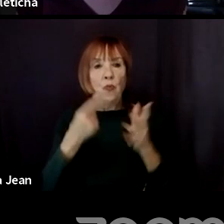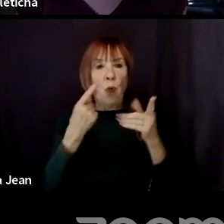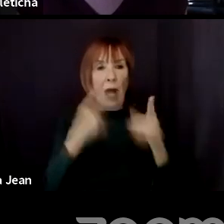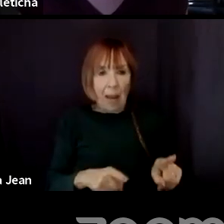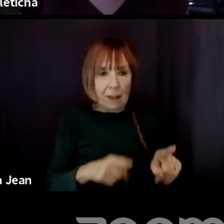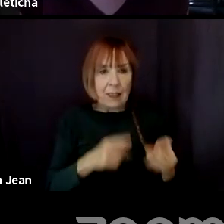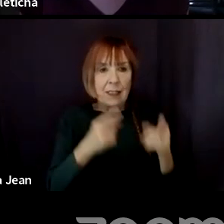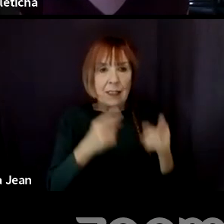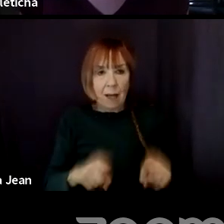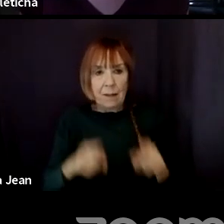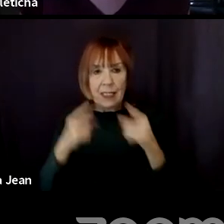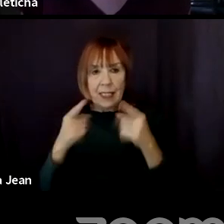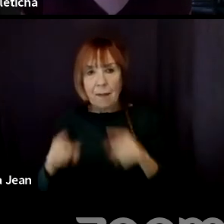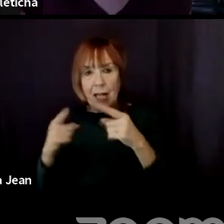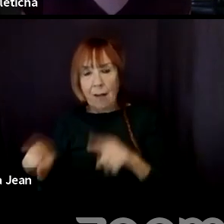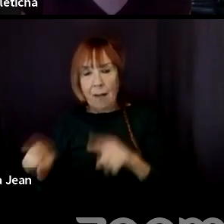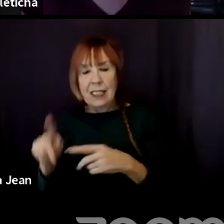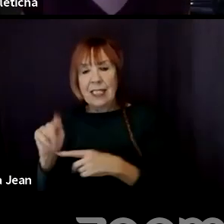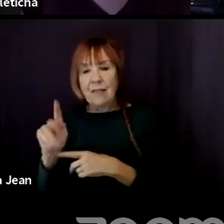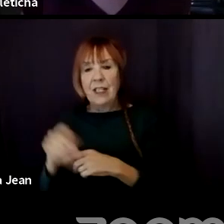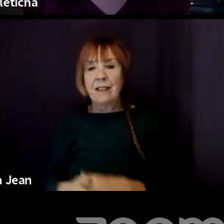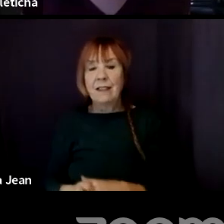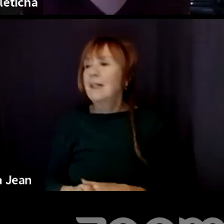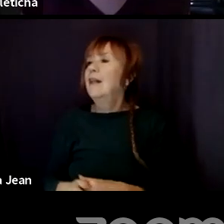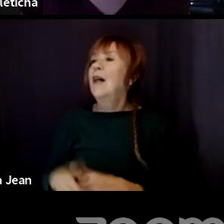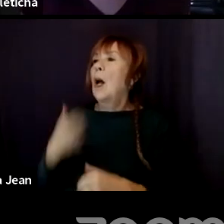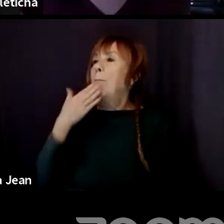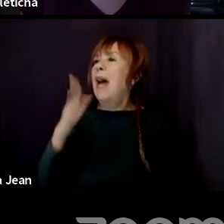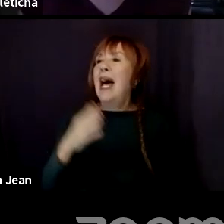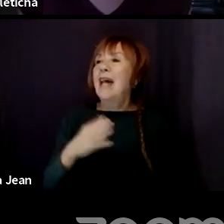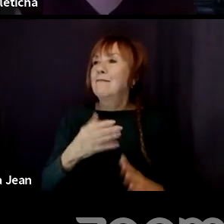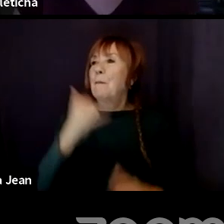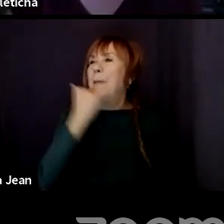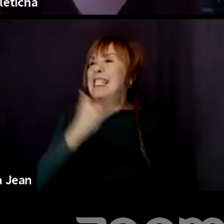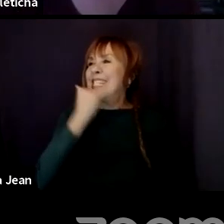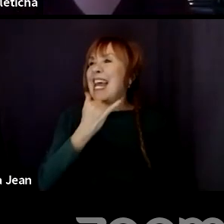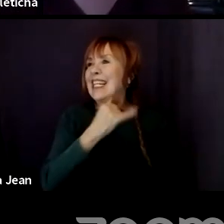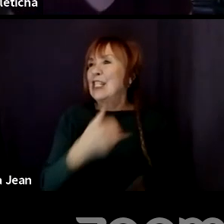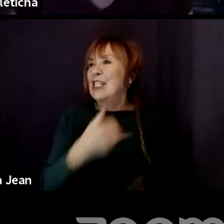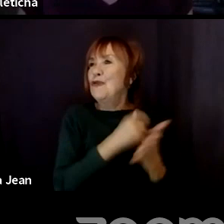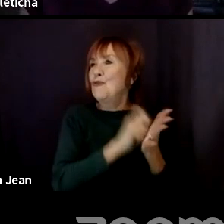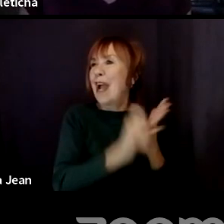Nice what about your bad, what's your bad common mistakes? Right, well, I talked about I think,